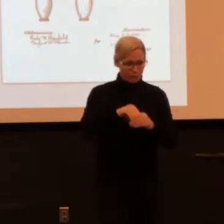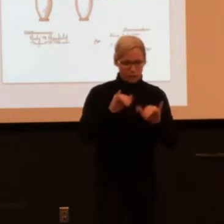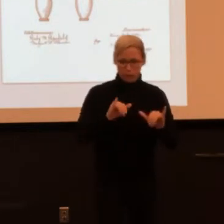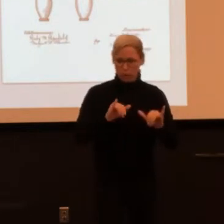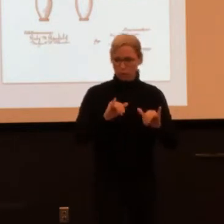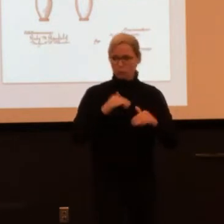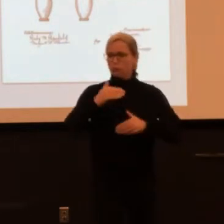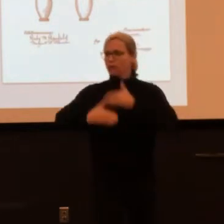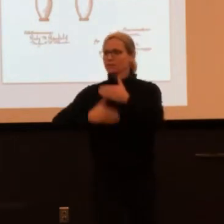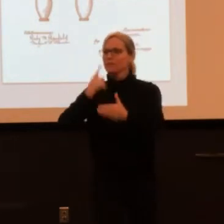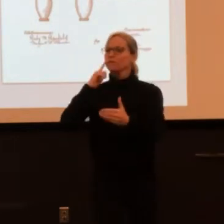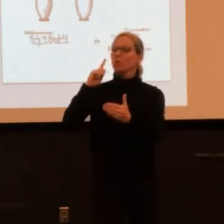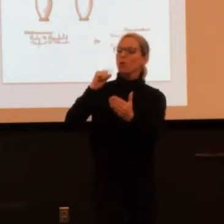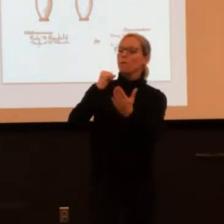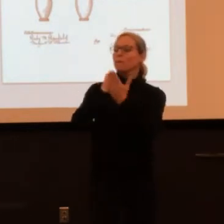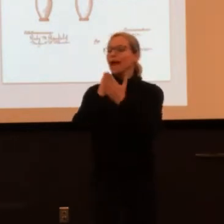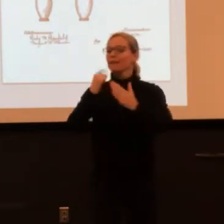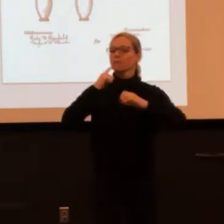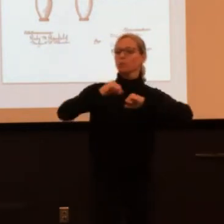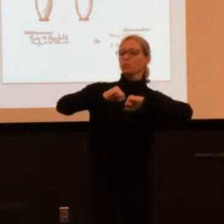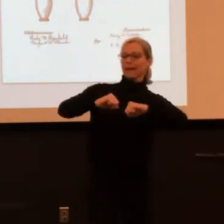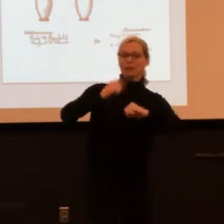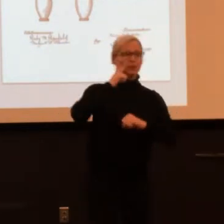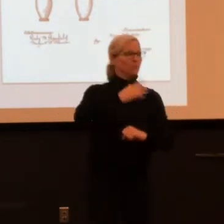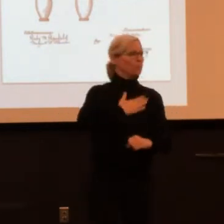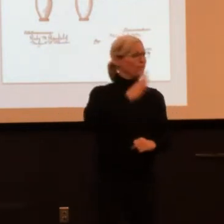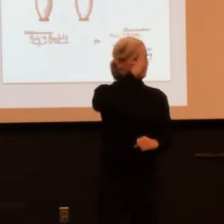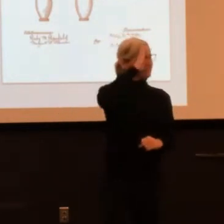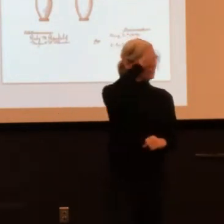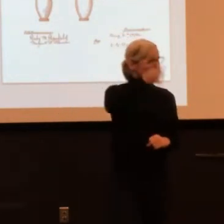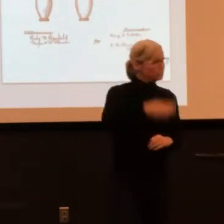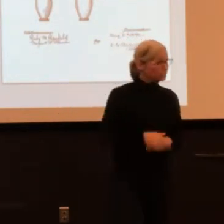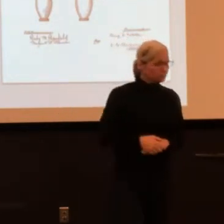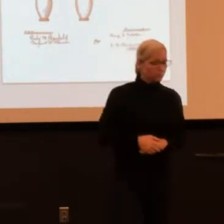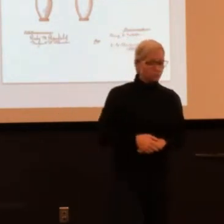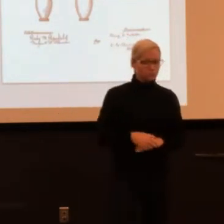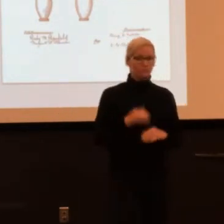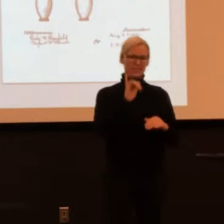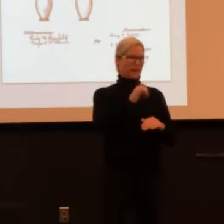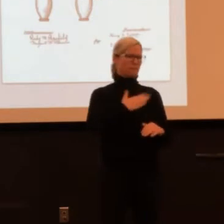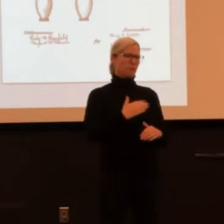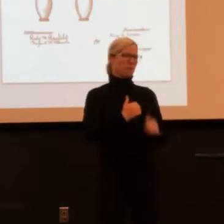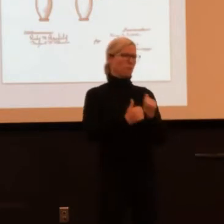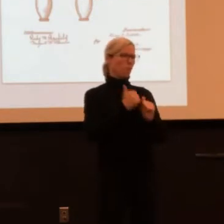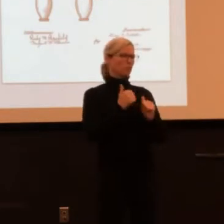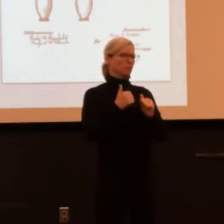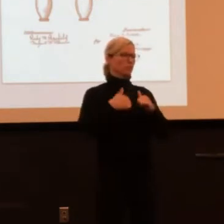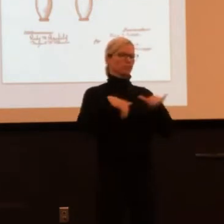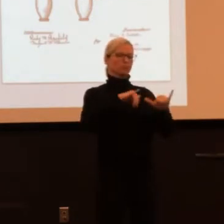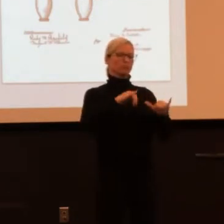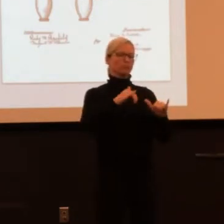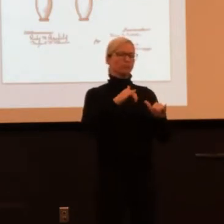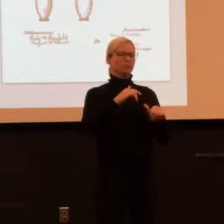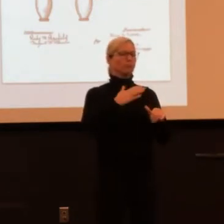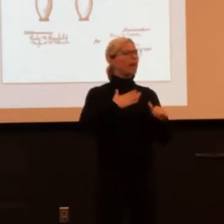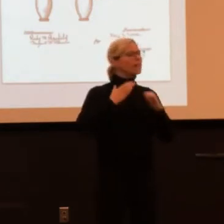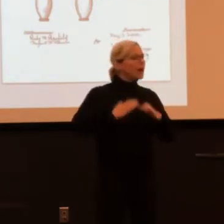patent protection for the invention. Out of clients who I work with, that's the most common way they interact with patent system and it's all talk